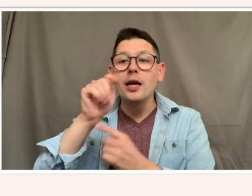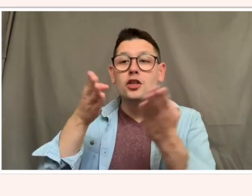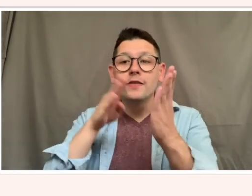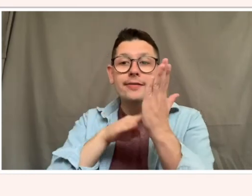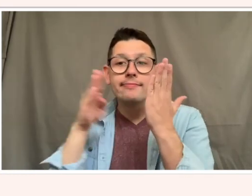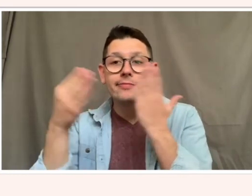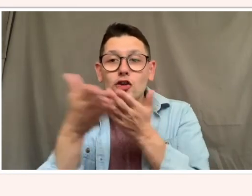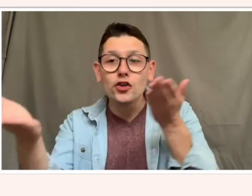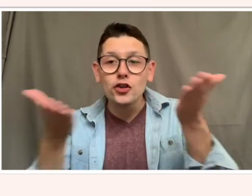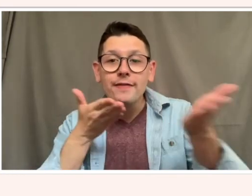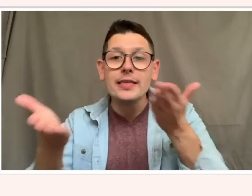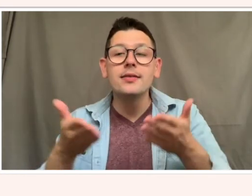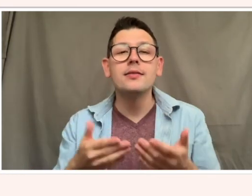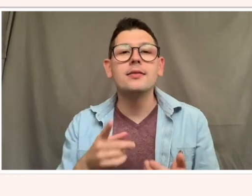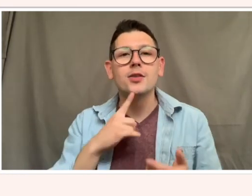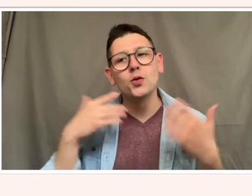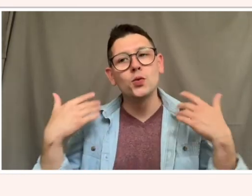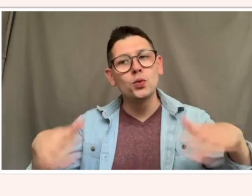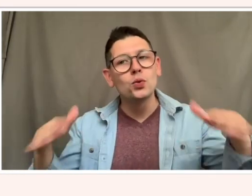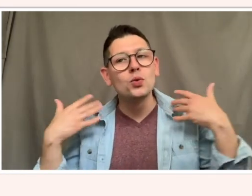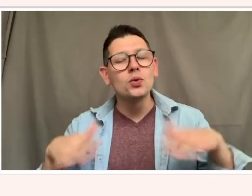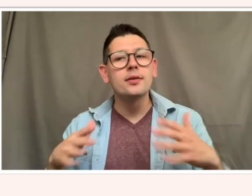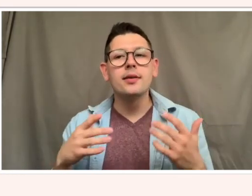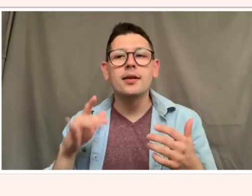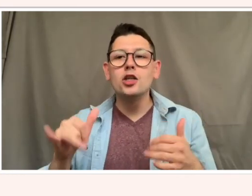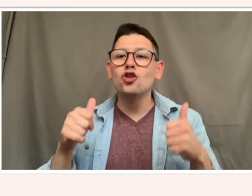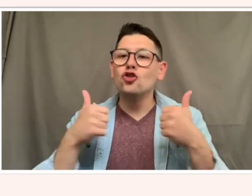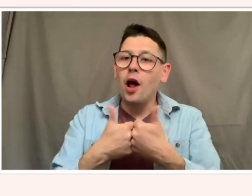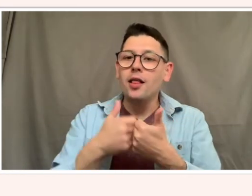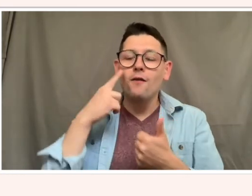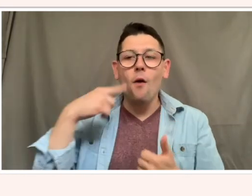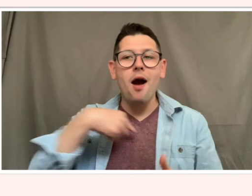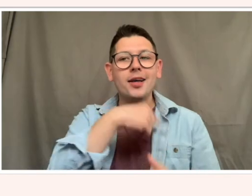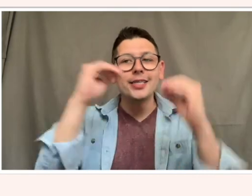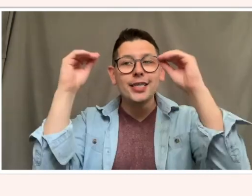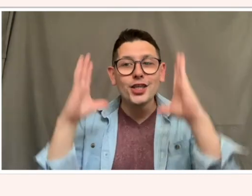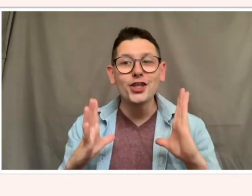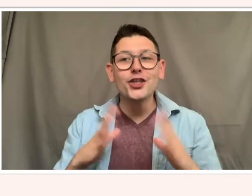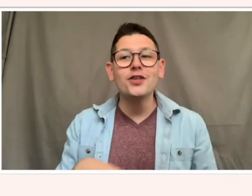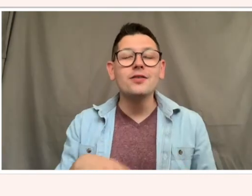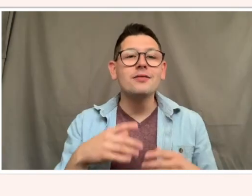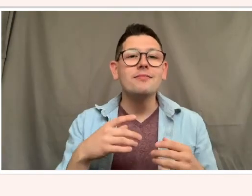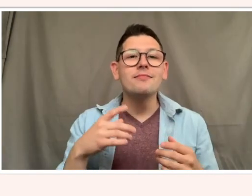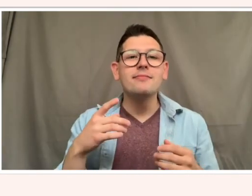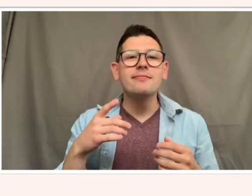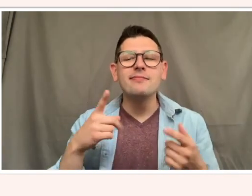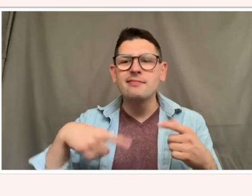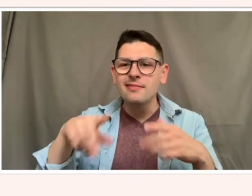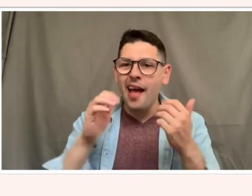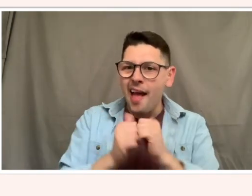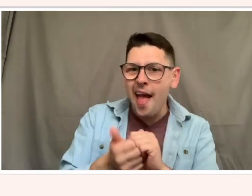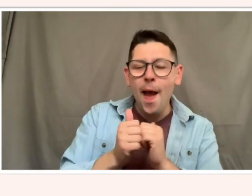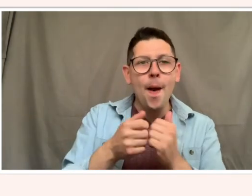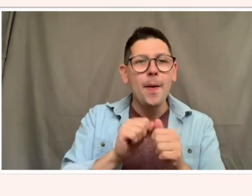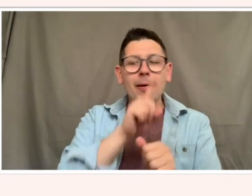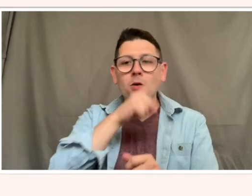Dennis Williams: Let's talk about IEP Minutes and indirect services. That has been a big challenge for us as teachers.